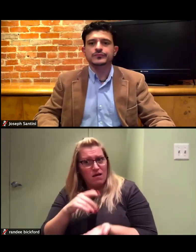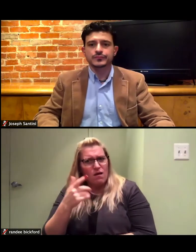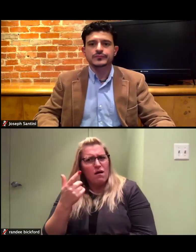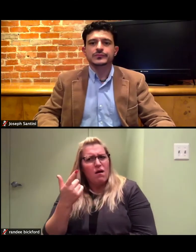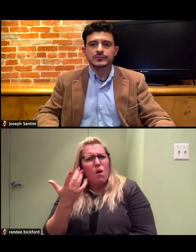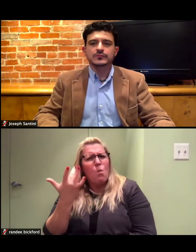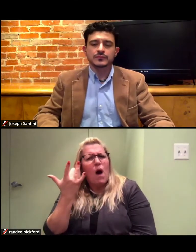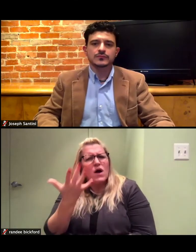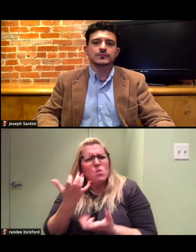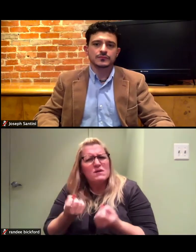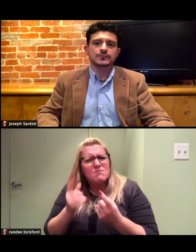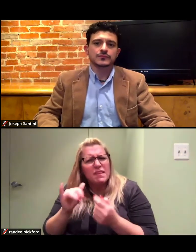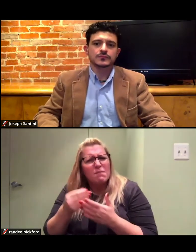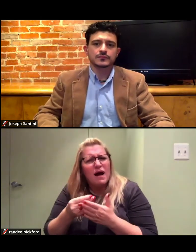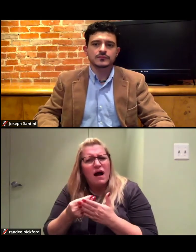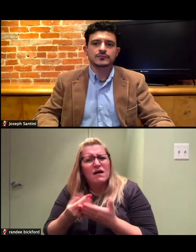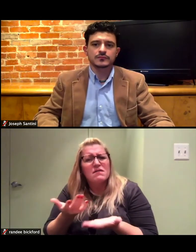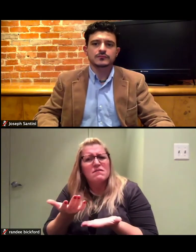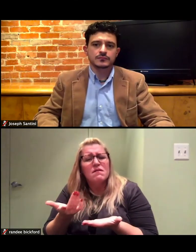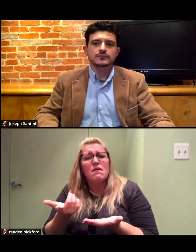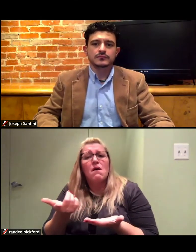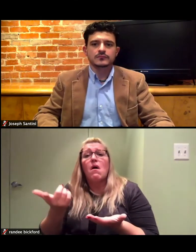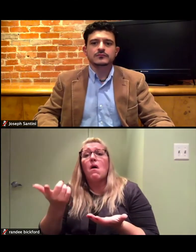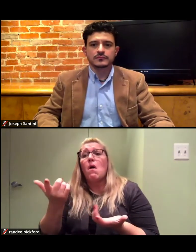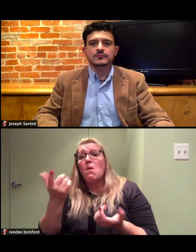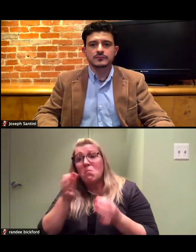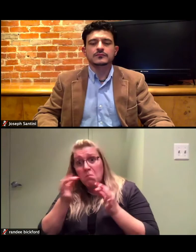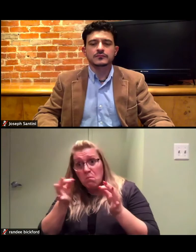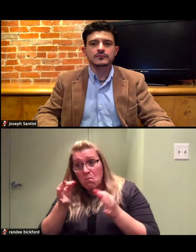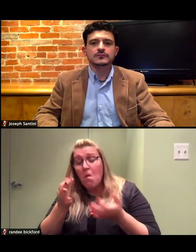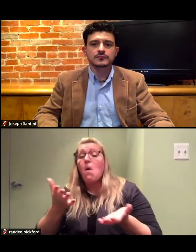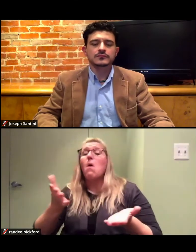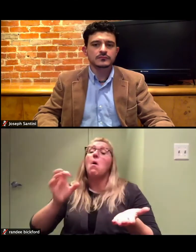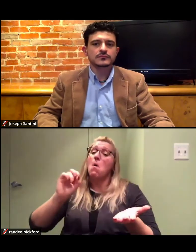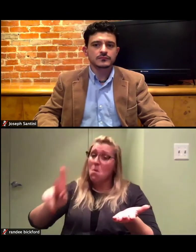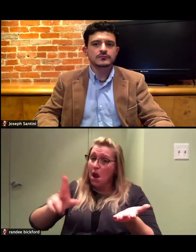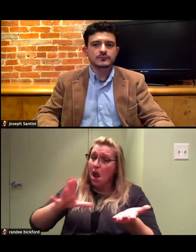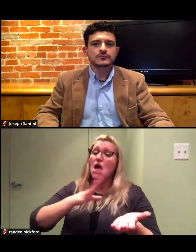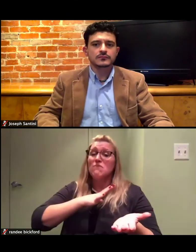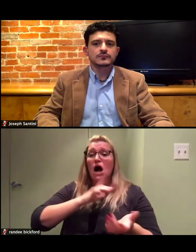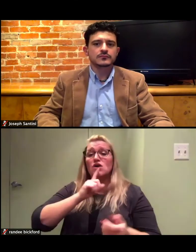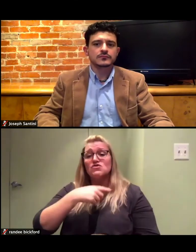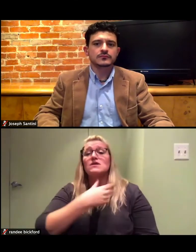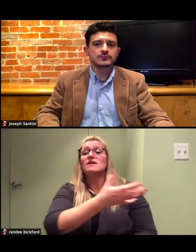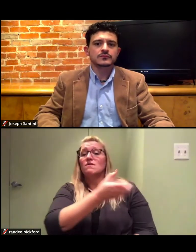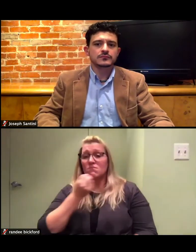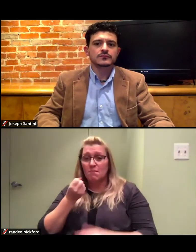you want to sit down and discuss it with them and ask them why they're spending that money? And ask them whether or not they thought it was a good decision.